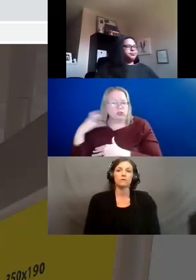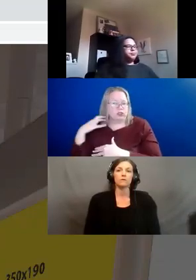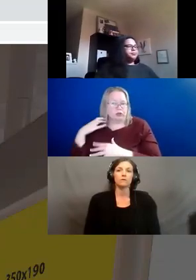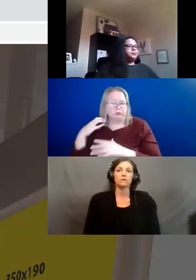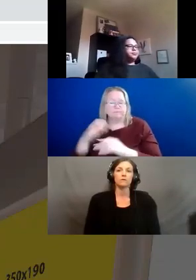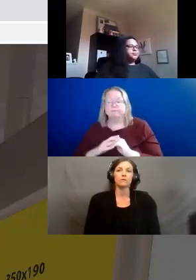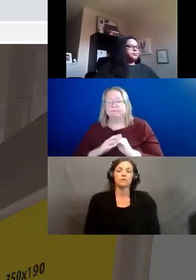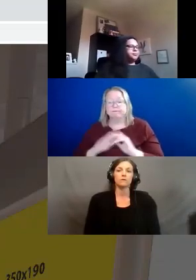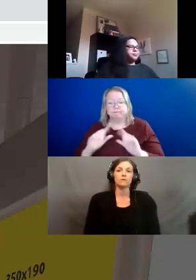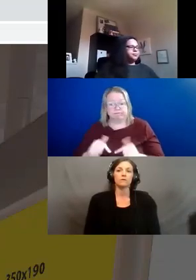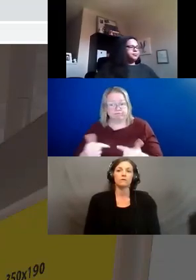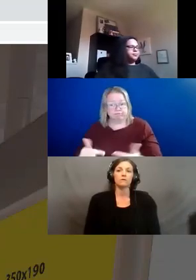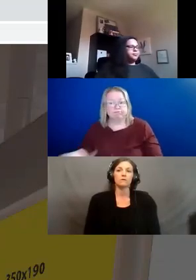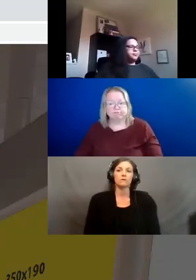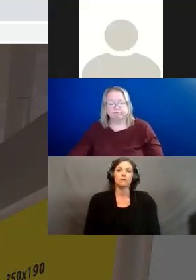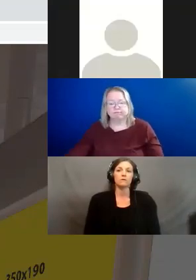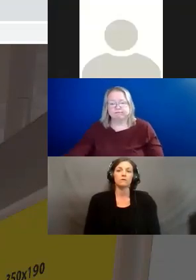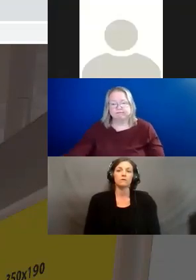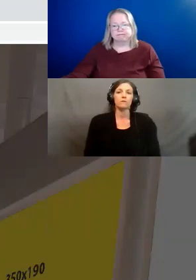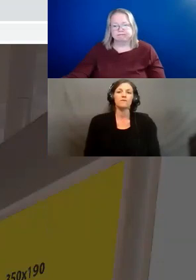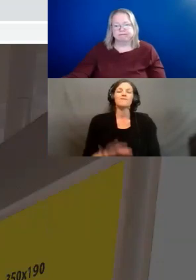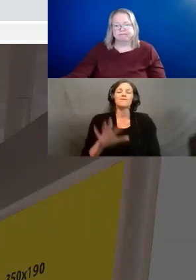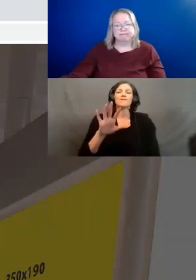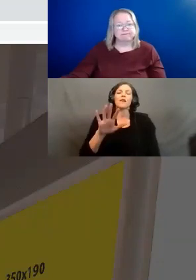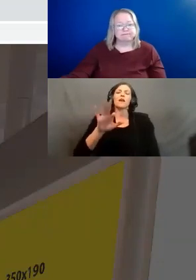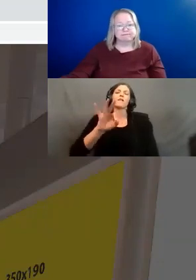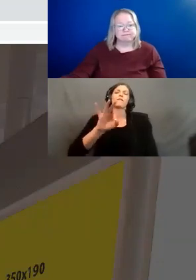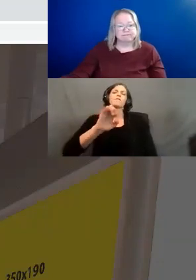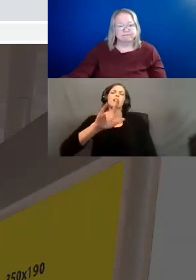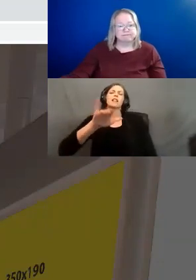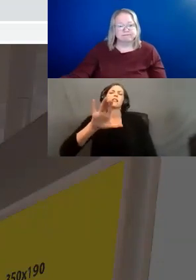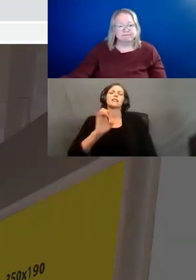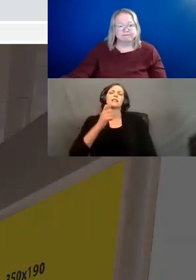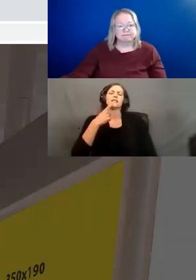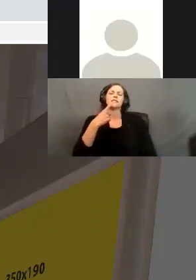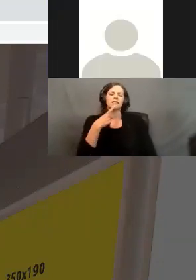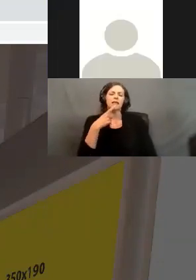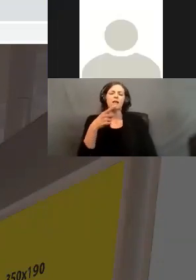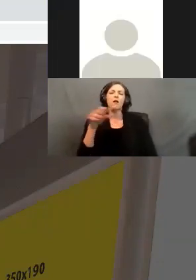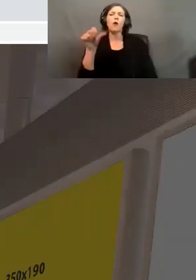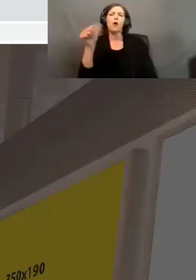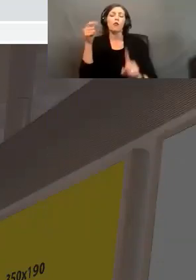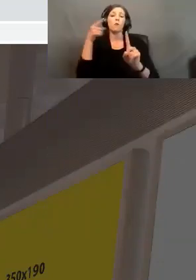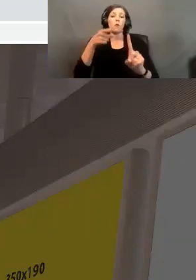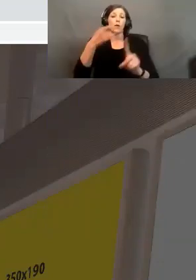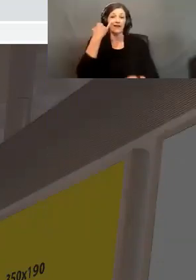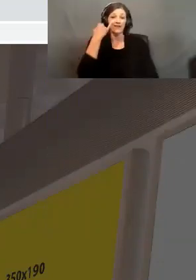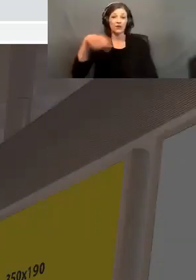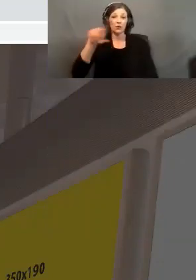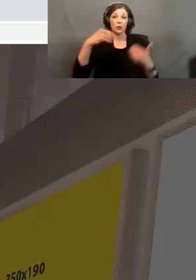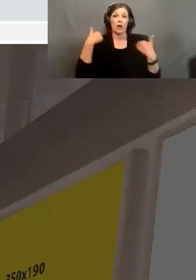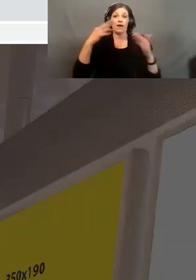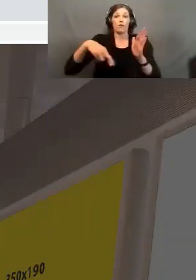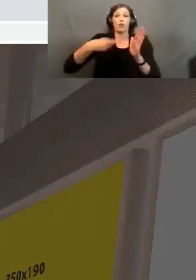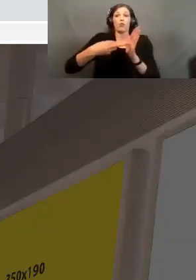12:30:53 >>FELICE J. LEVINE: The other point is if you have a role 12:30:57 , you will arrive 10 minutes early.